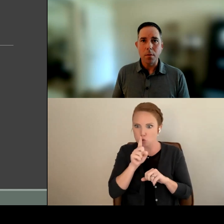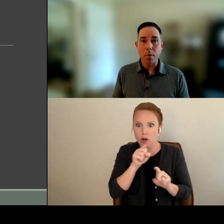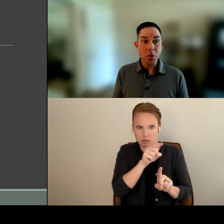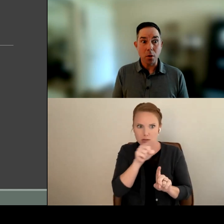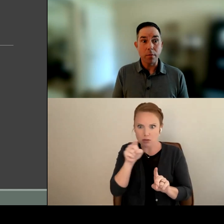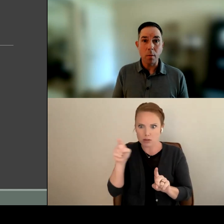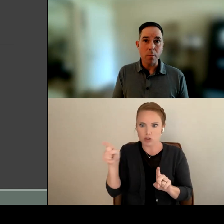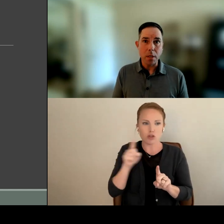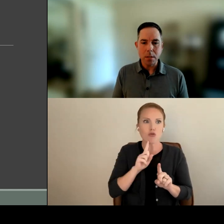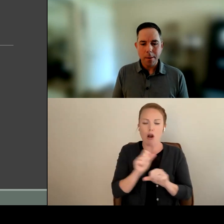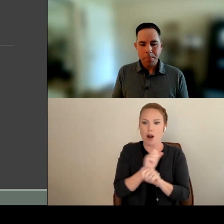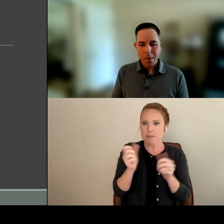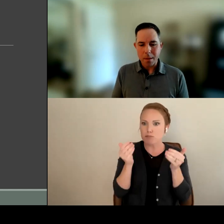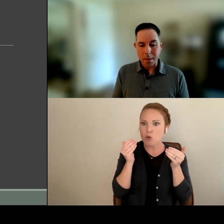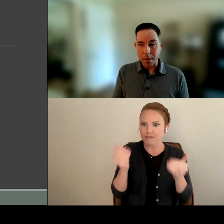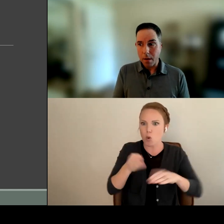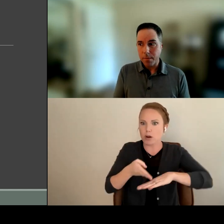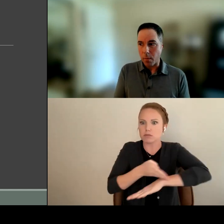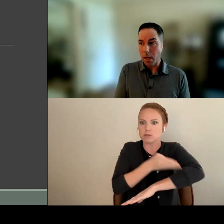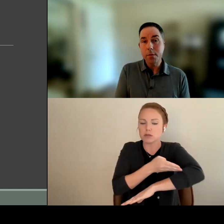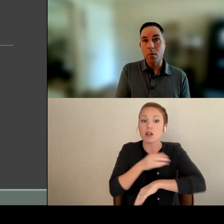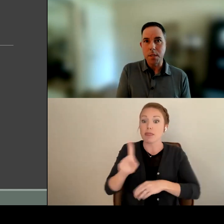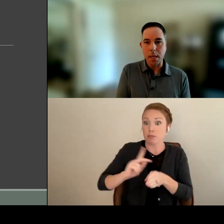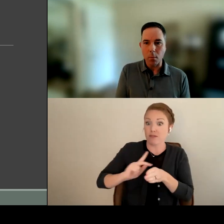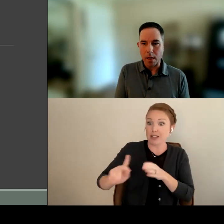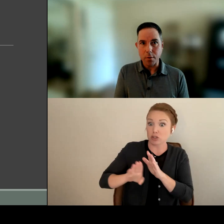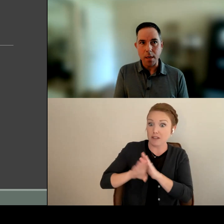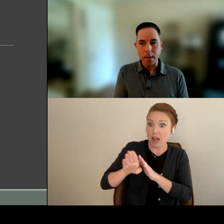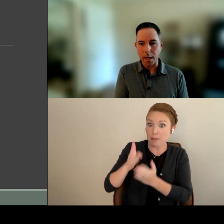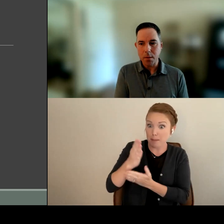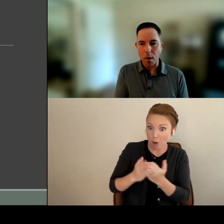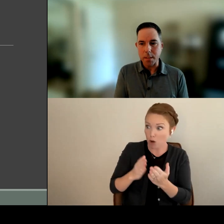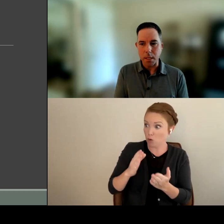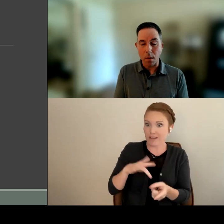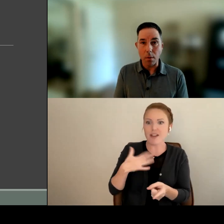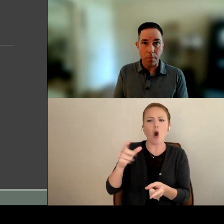With the professional development piece, is it enough, are we comfortable saying that we have trained XYZ number